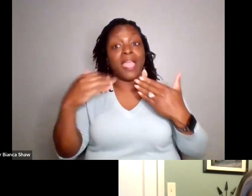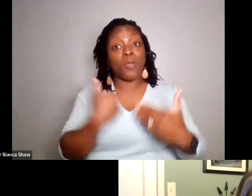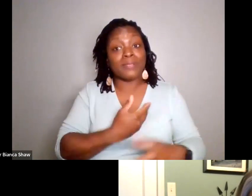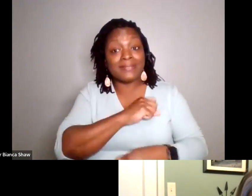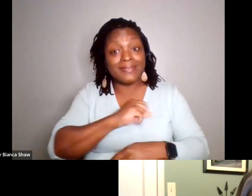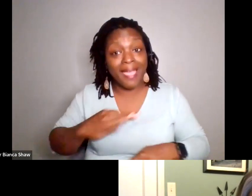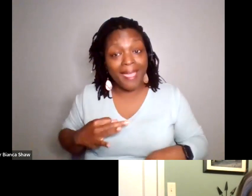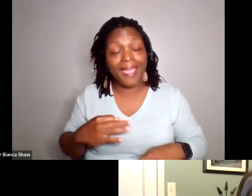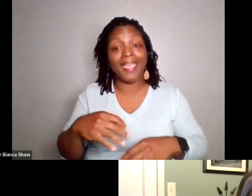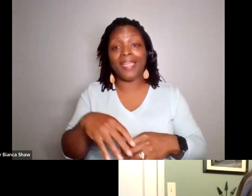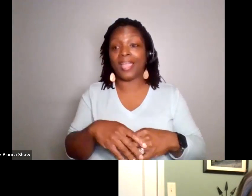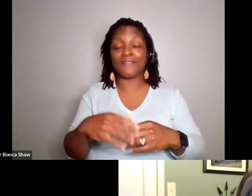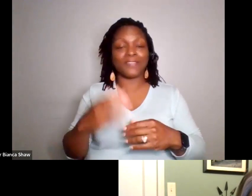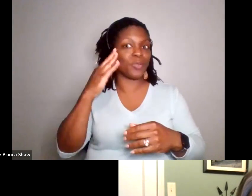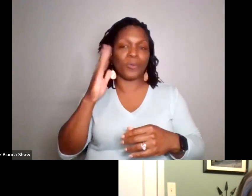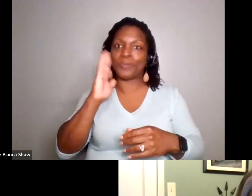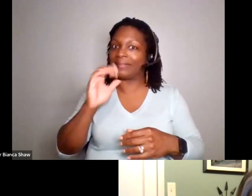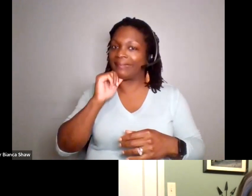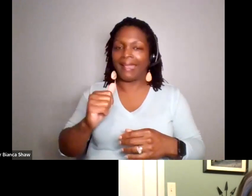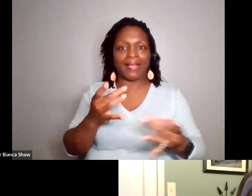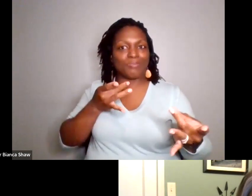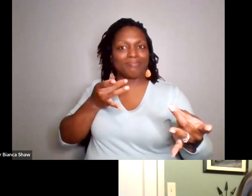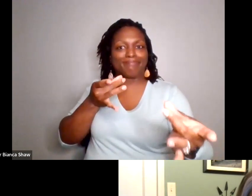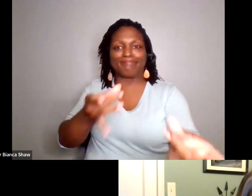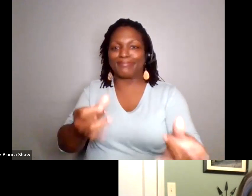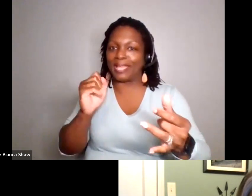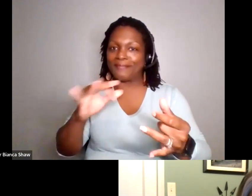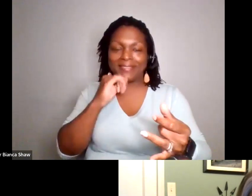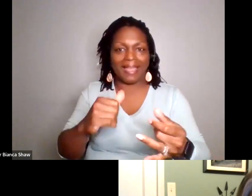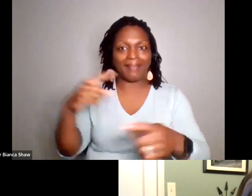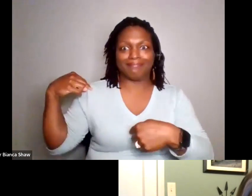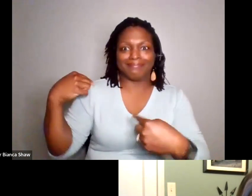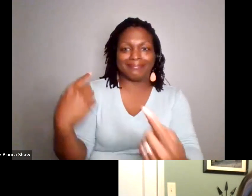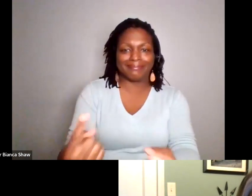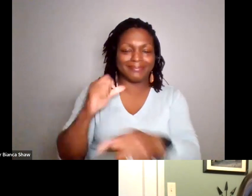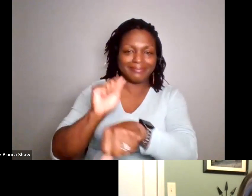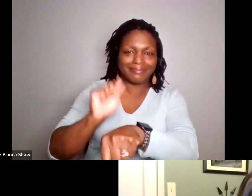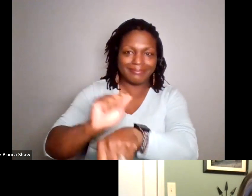This would not go so smooth if they didn't put in a lot of on board work over the past few months.